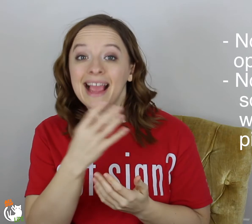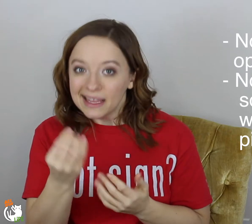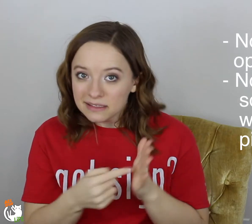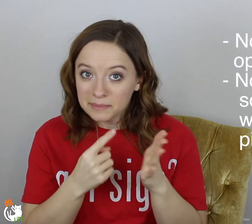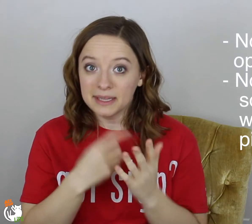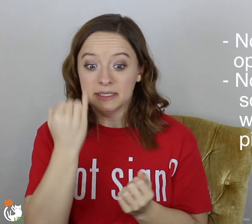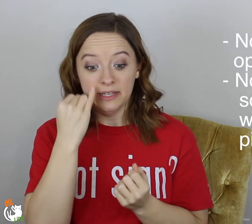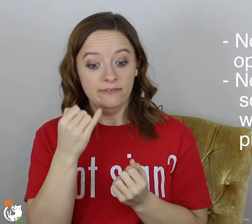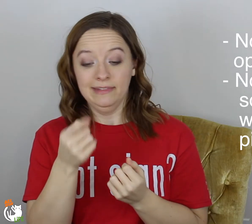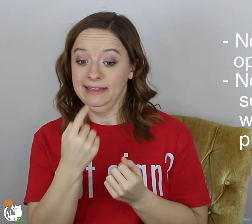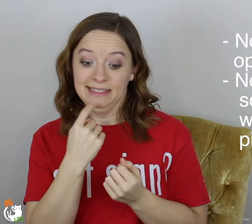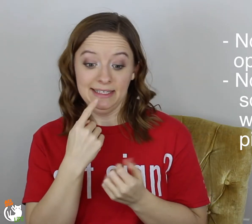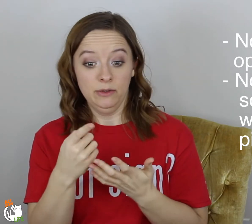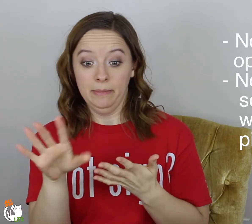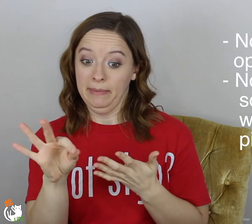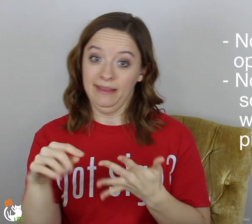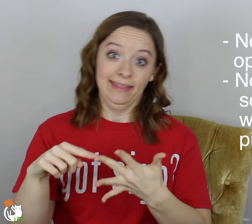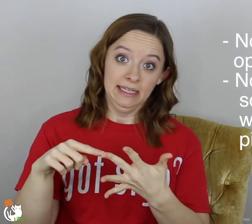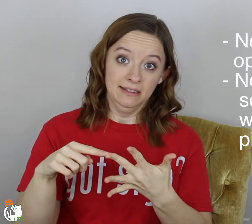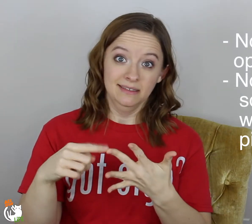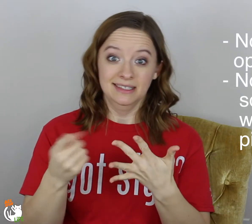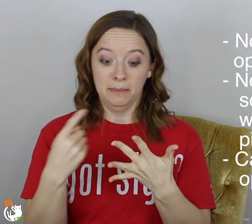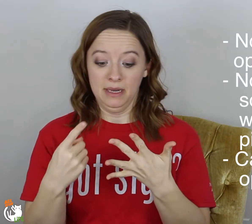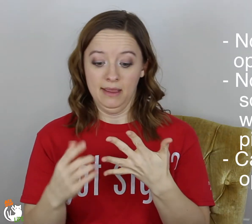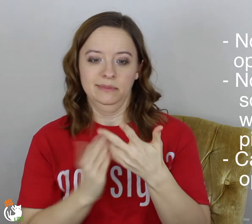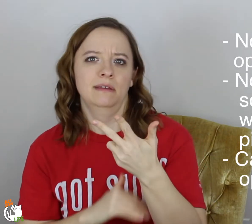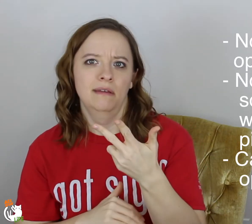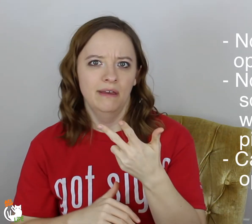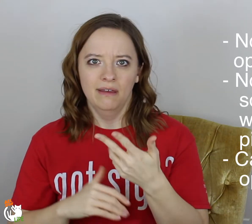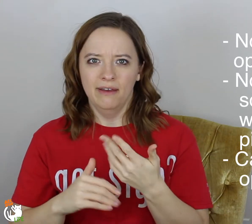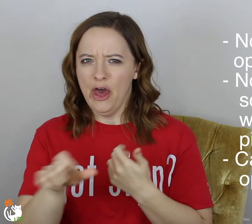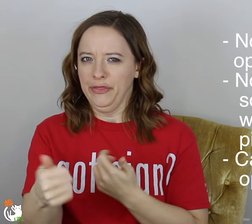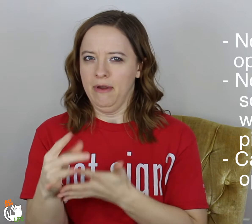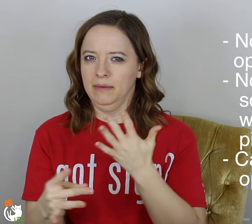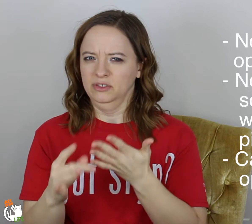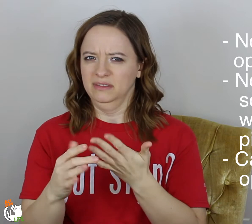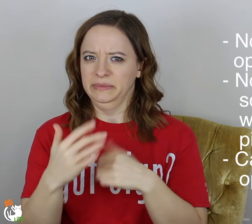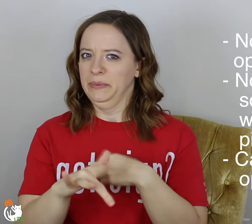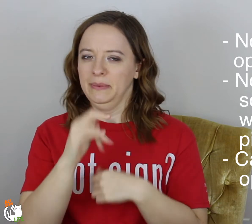Sometimes, let's say you pick this item, then you can't pick other ones.